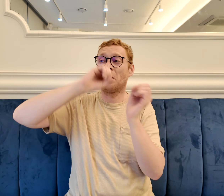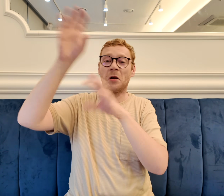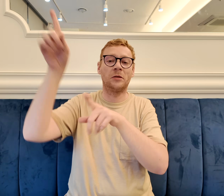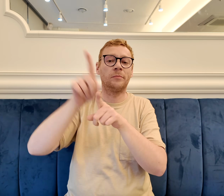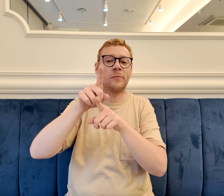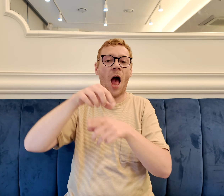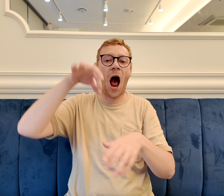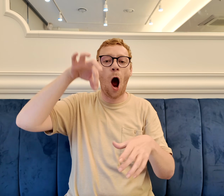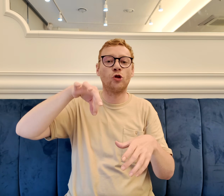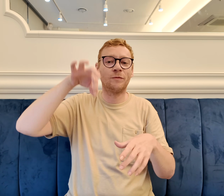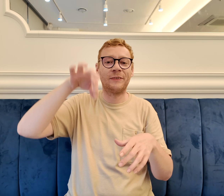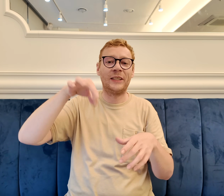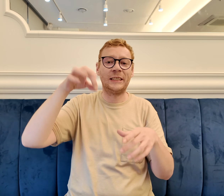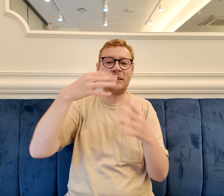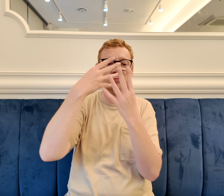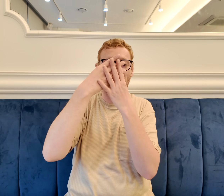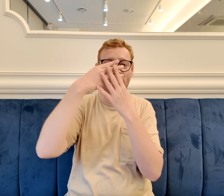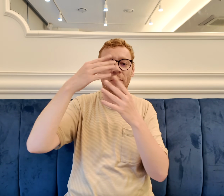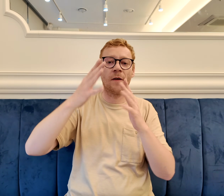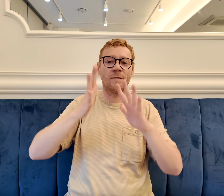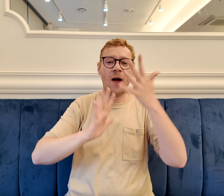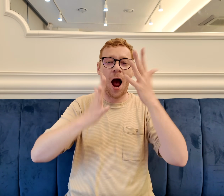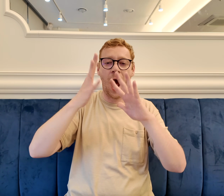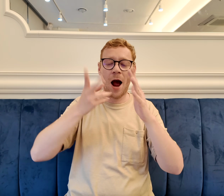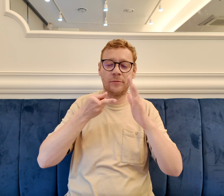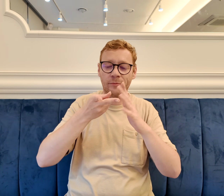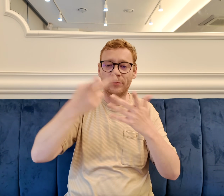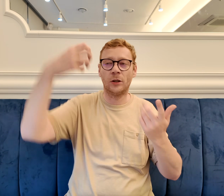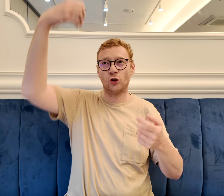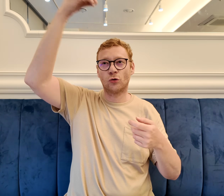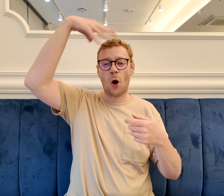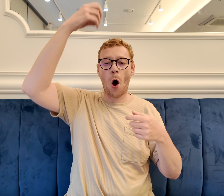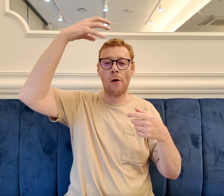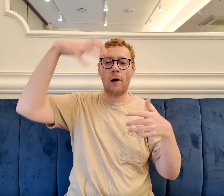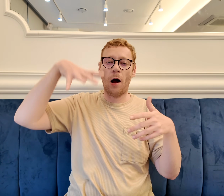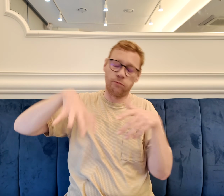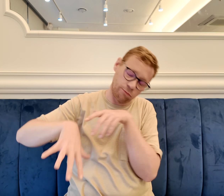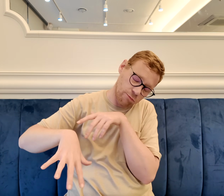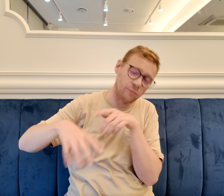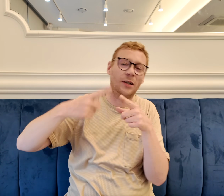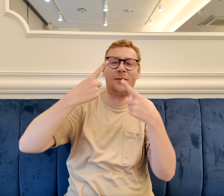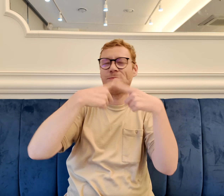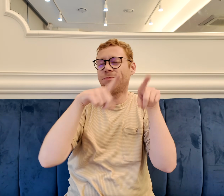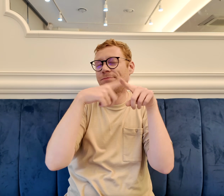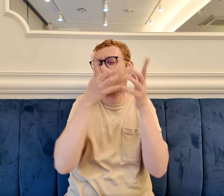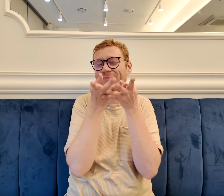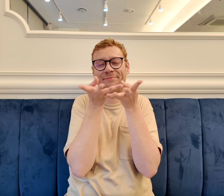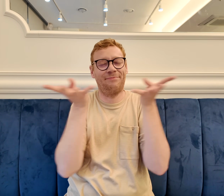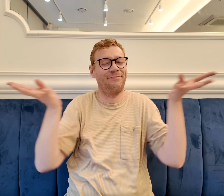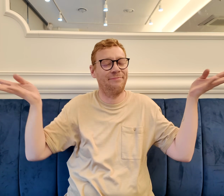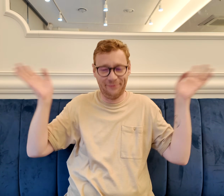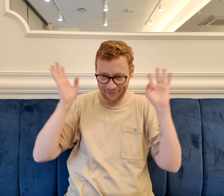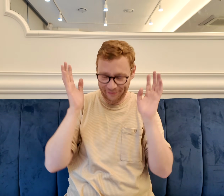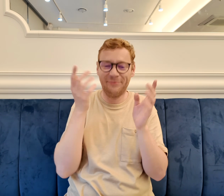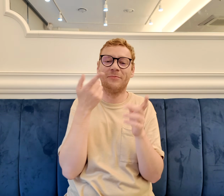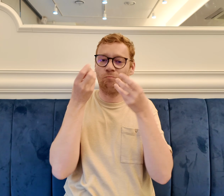They were even gassed in concentration camps. The experiences of deaf people during the Nazi era were truly diverse.